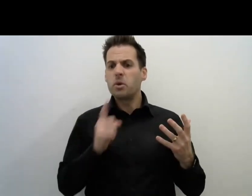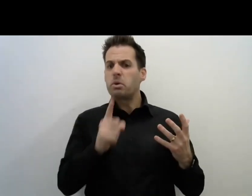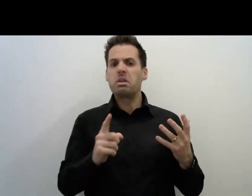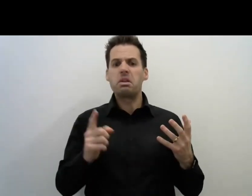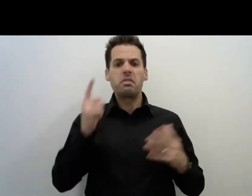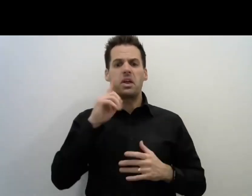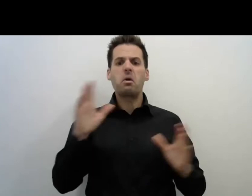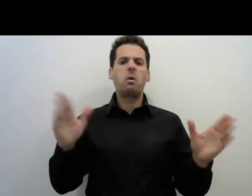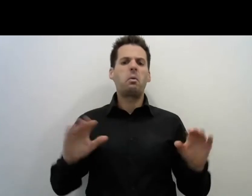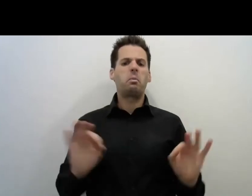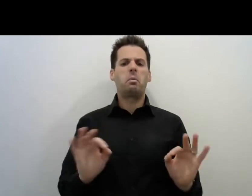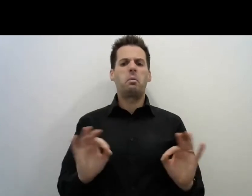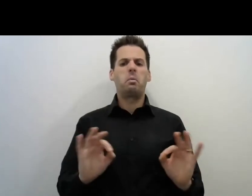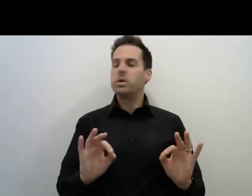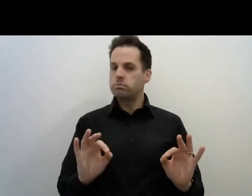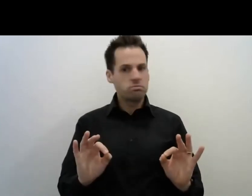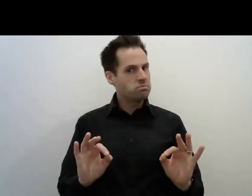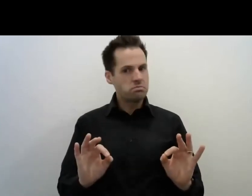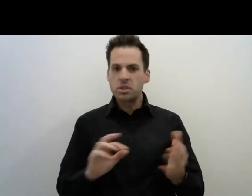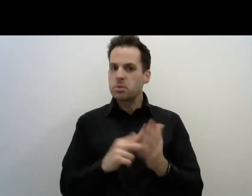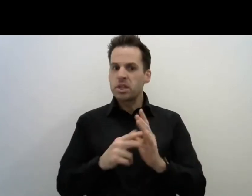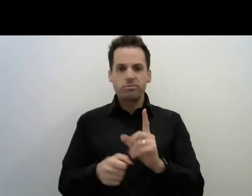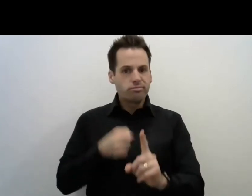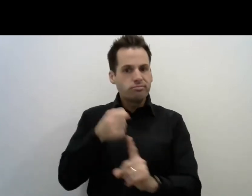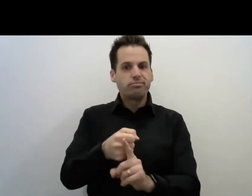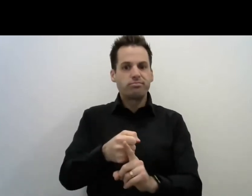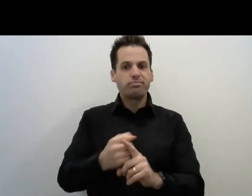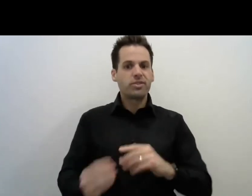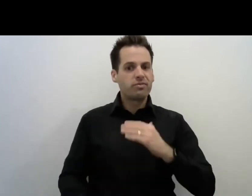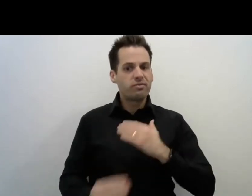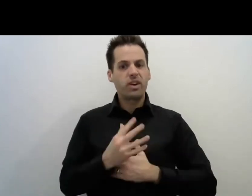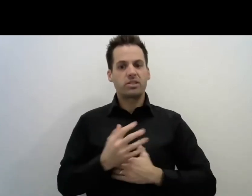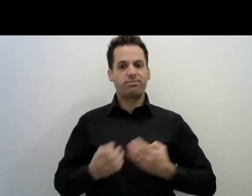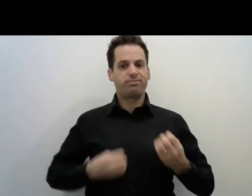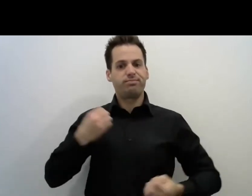it can take a huge emotional toll and you know depending on your disability that can even be